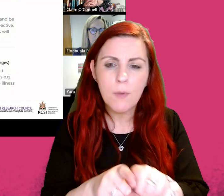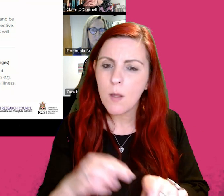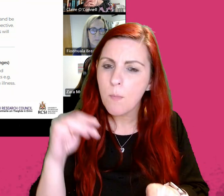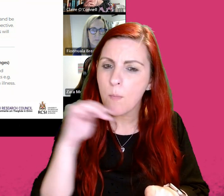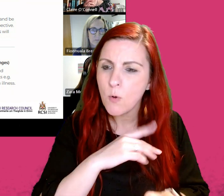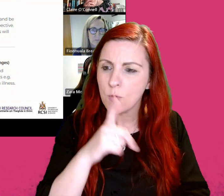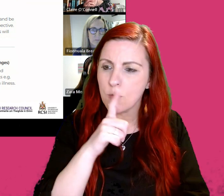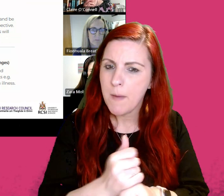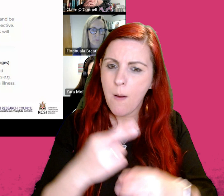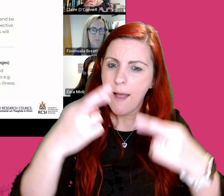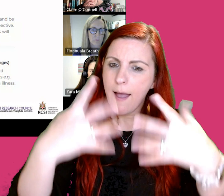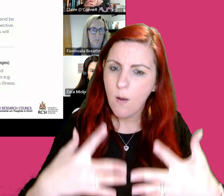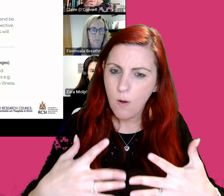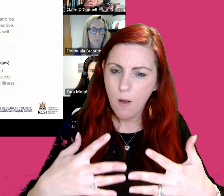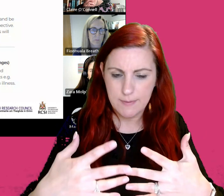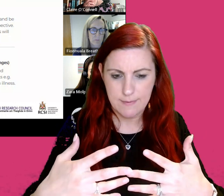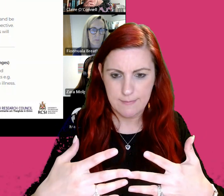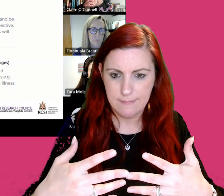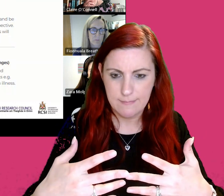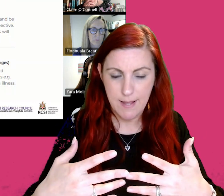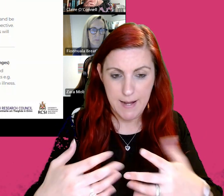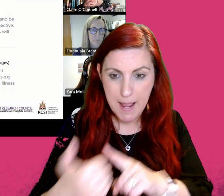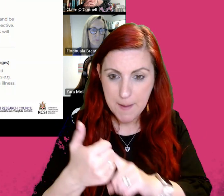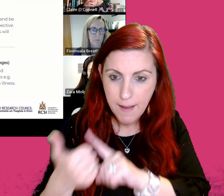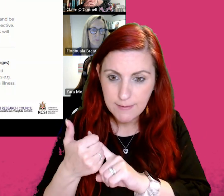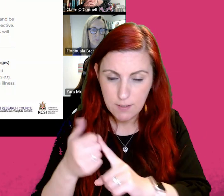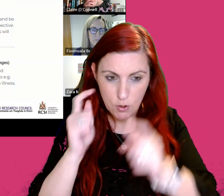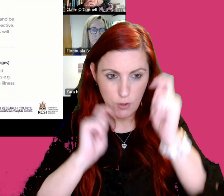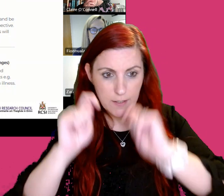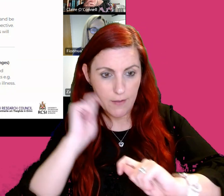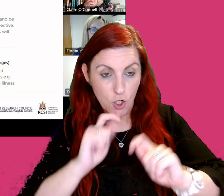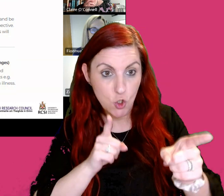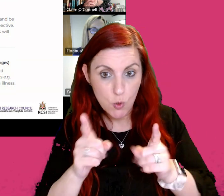are improved through actually doing things that focus on patient needs so a lot of people talk